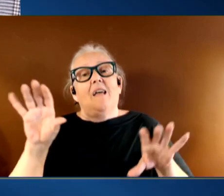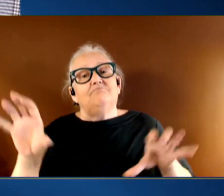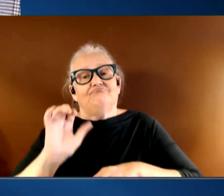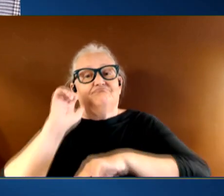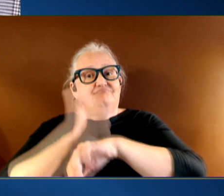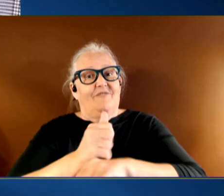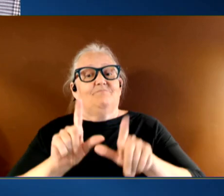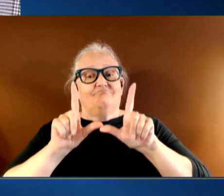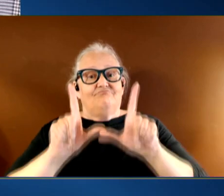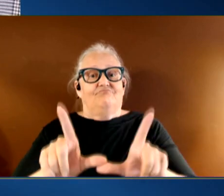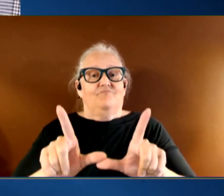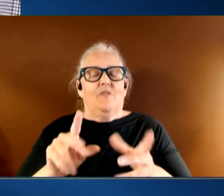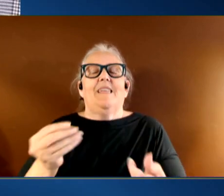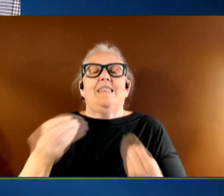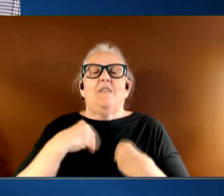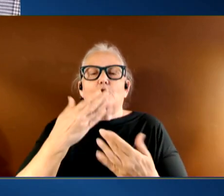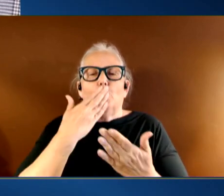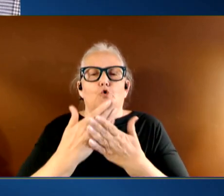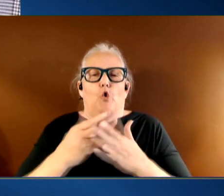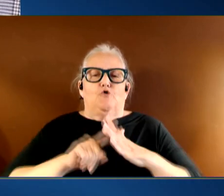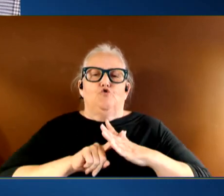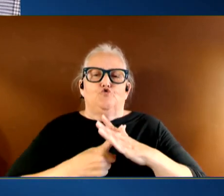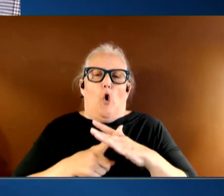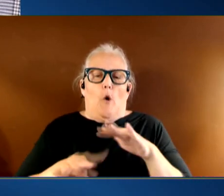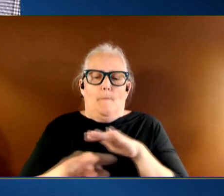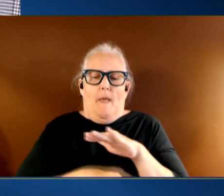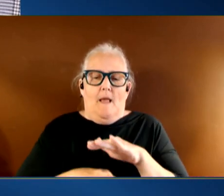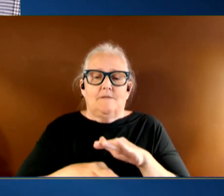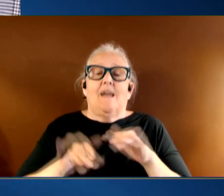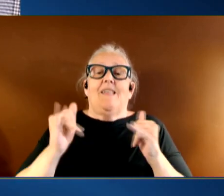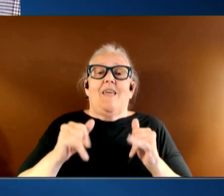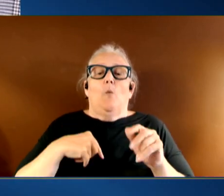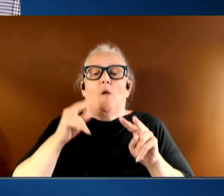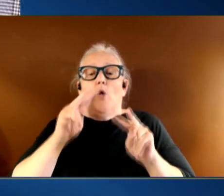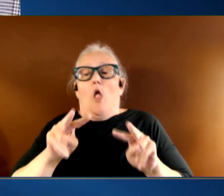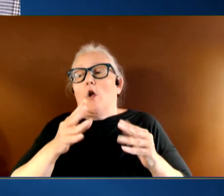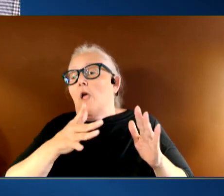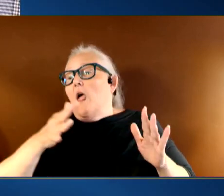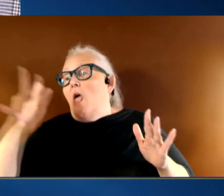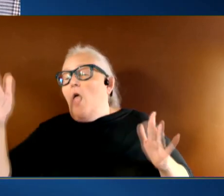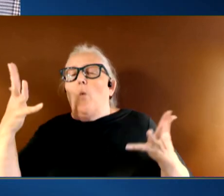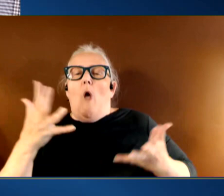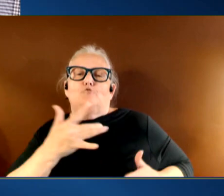baseline that we can now use to monitor trends in the data and share that with our partners to